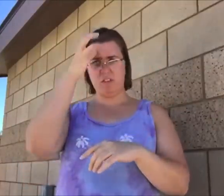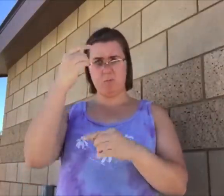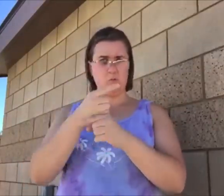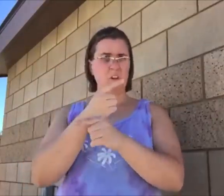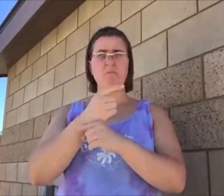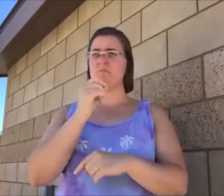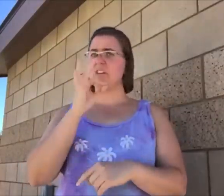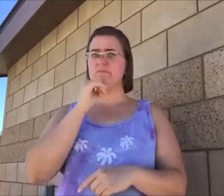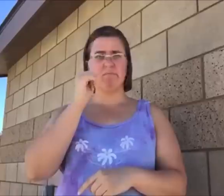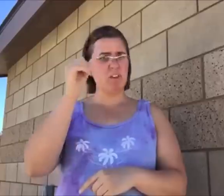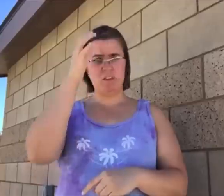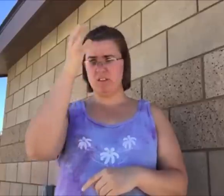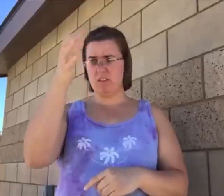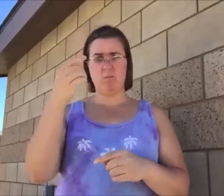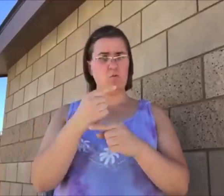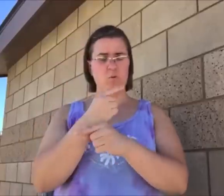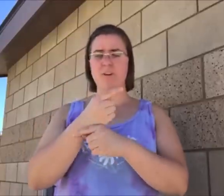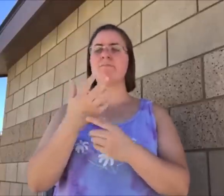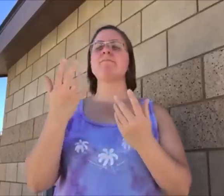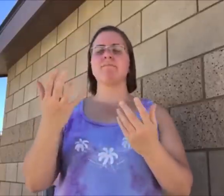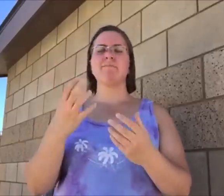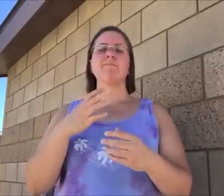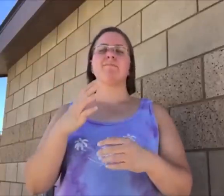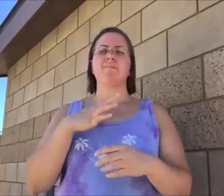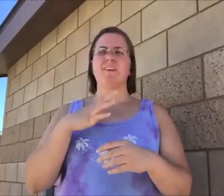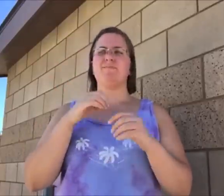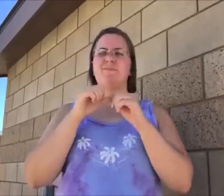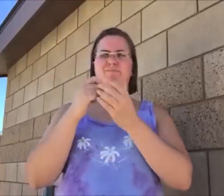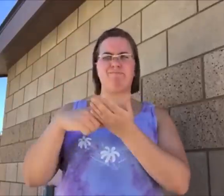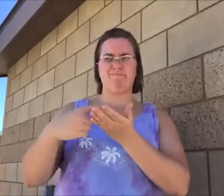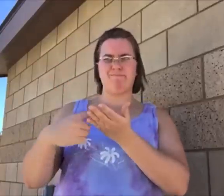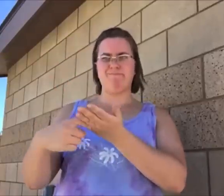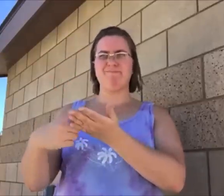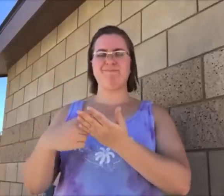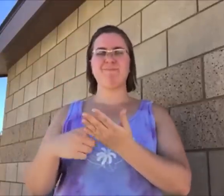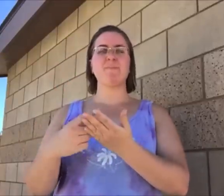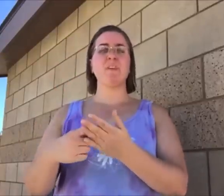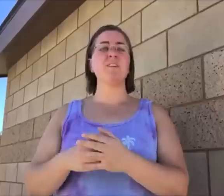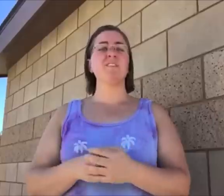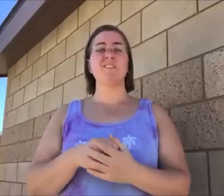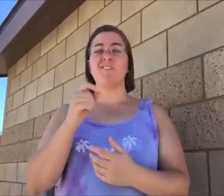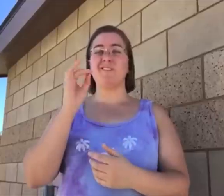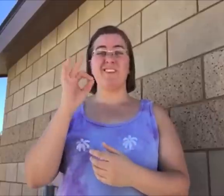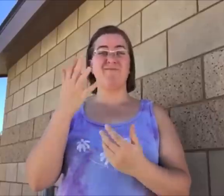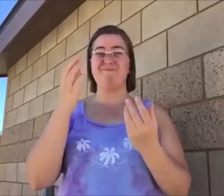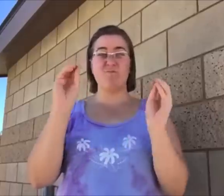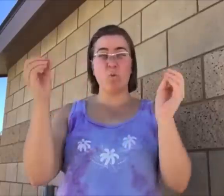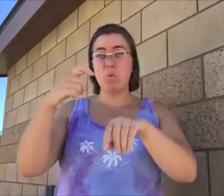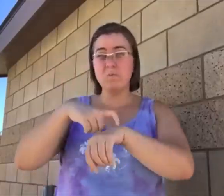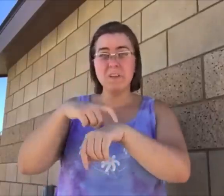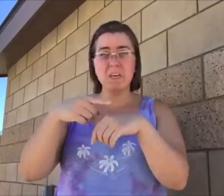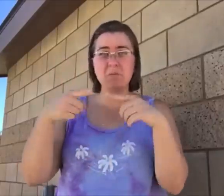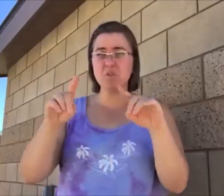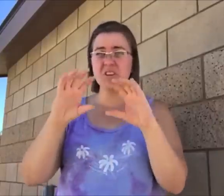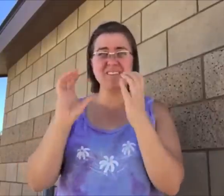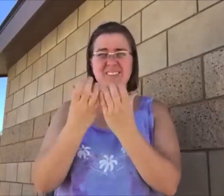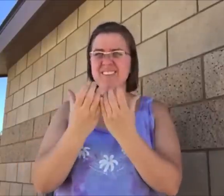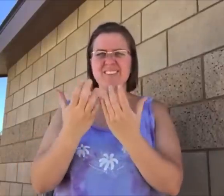until an agreeable appropriate sign choice has been reached. If class doesn't allow time,